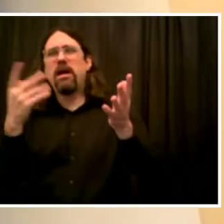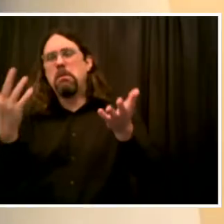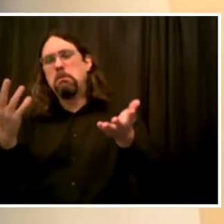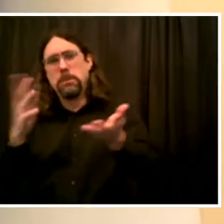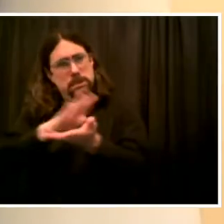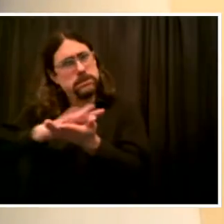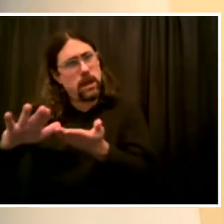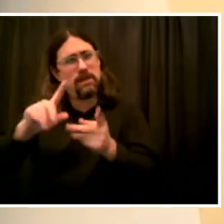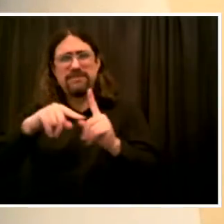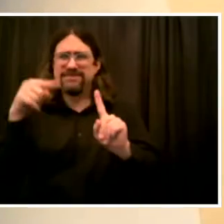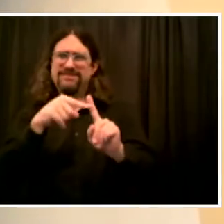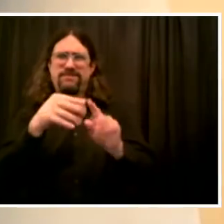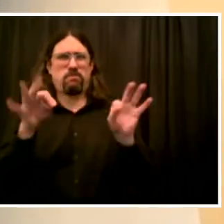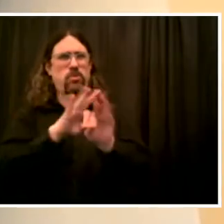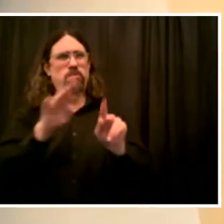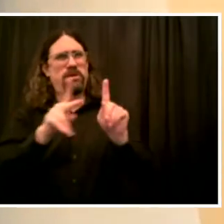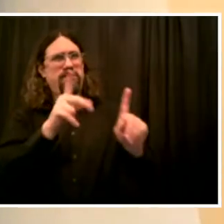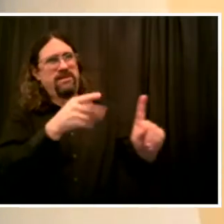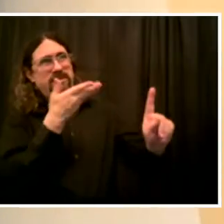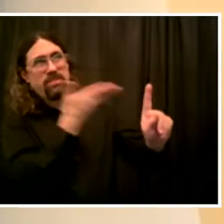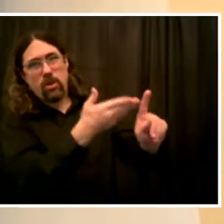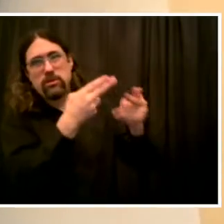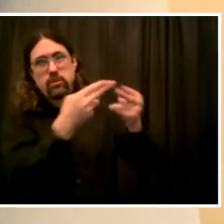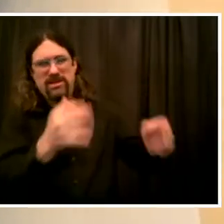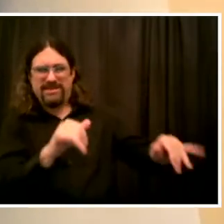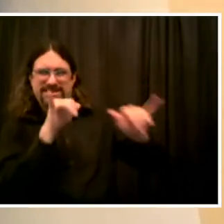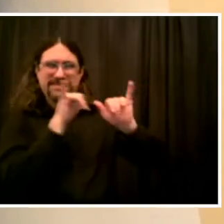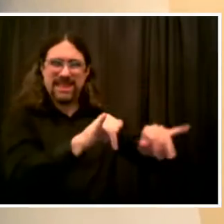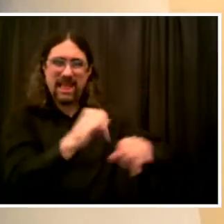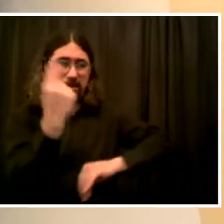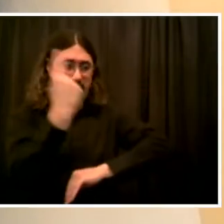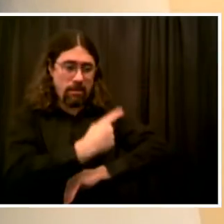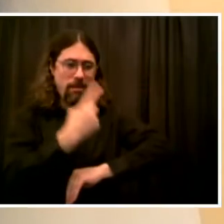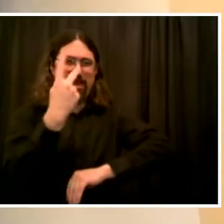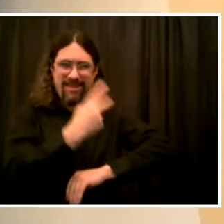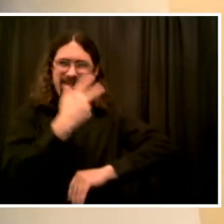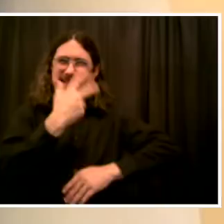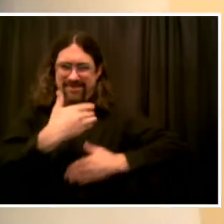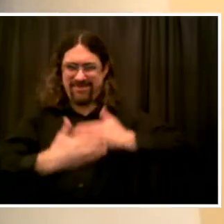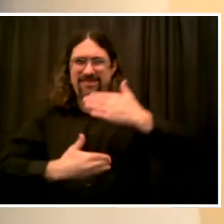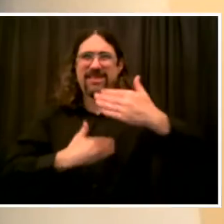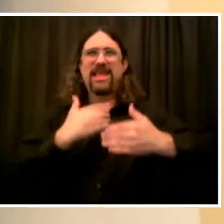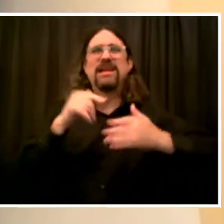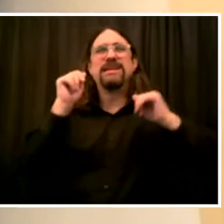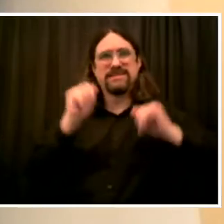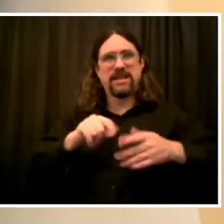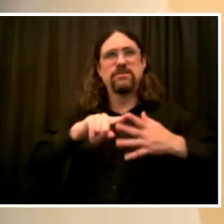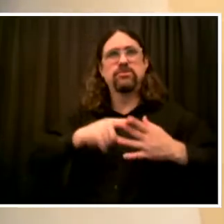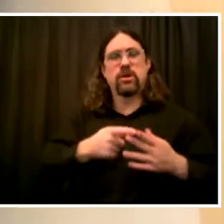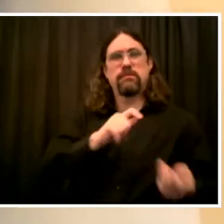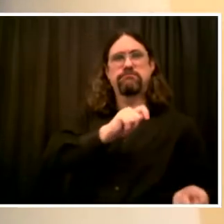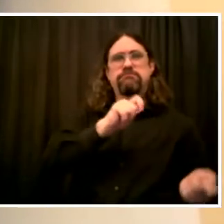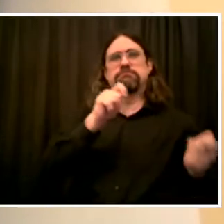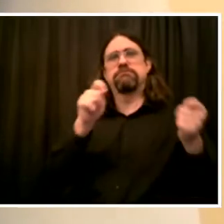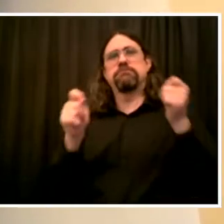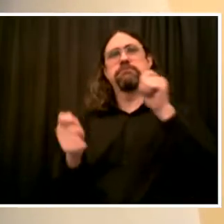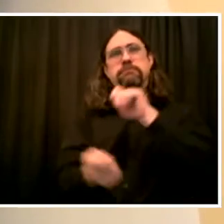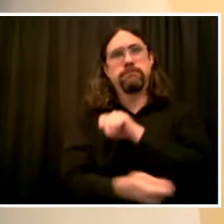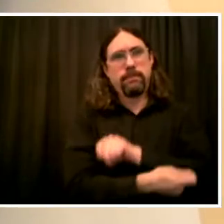COMING OFF THE STREET PERMANENTLY AS 0025 PPEOLE HAVE COME OFF THE STREET PERMANENTLY SINCE